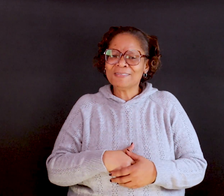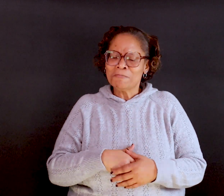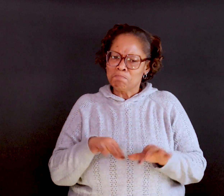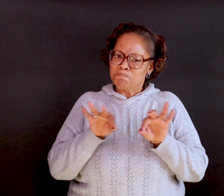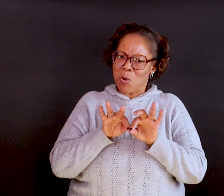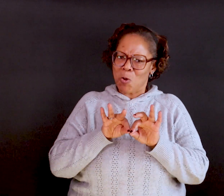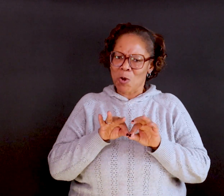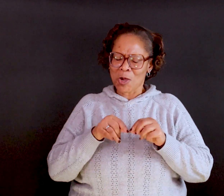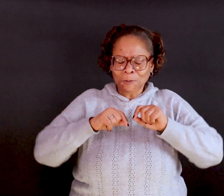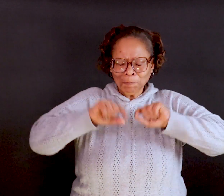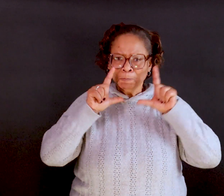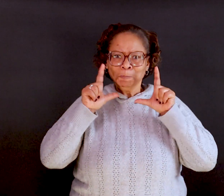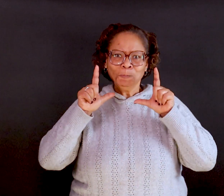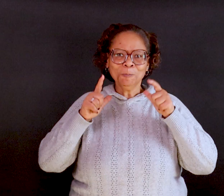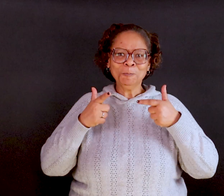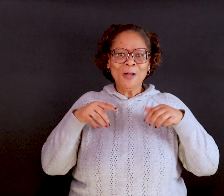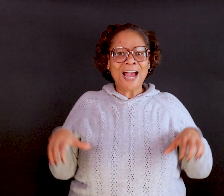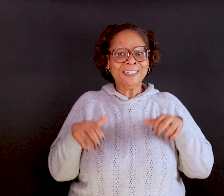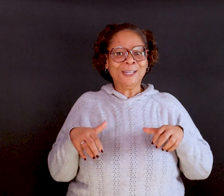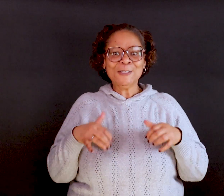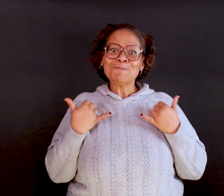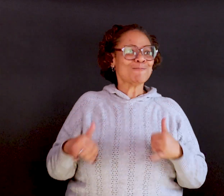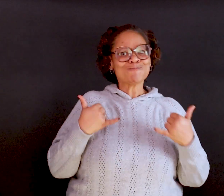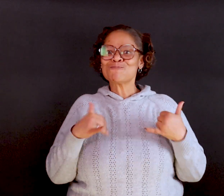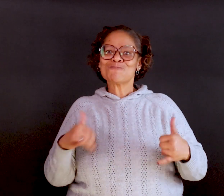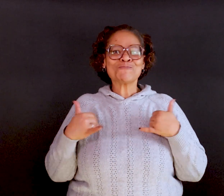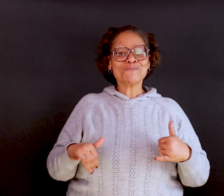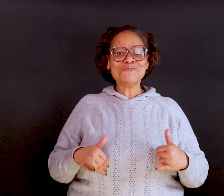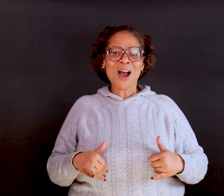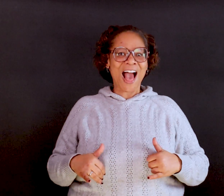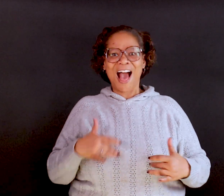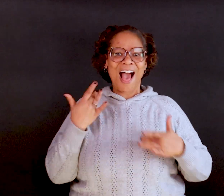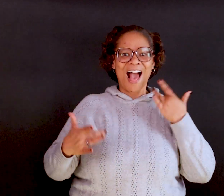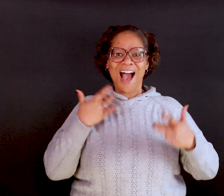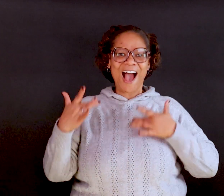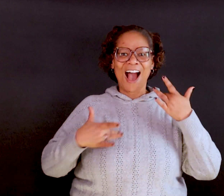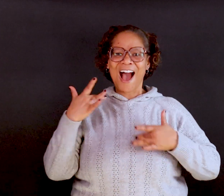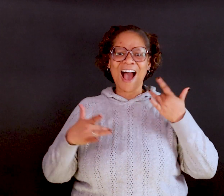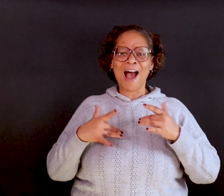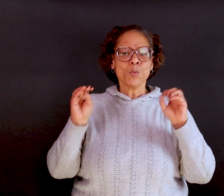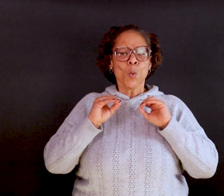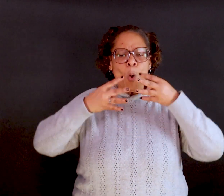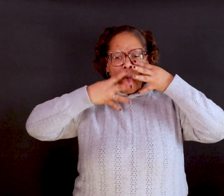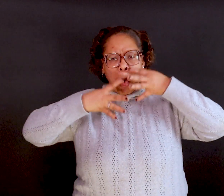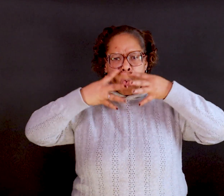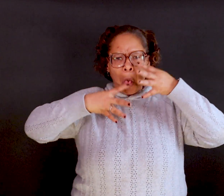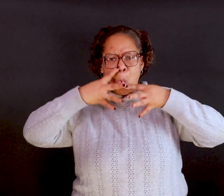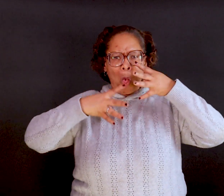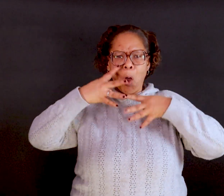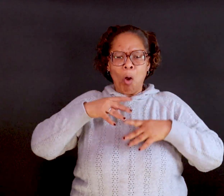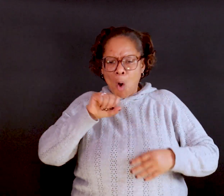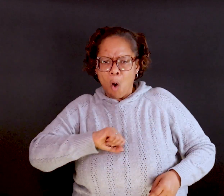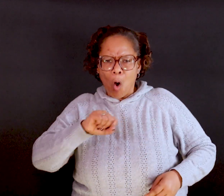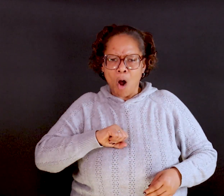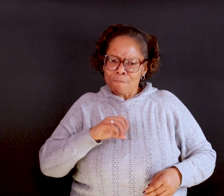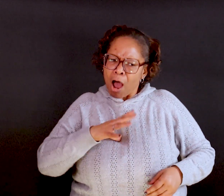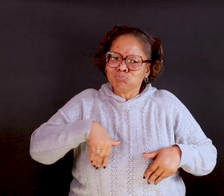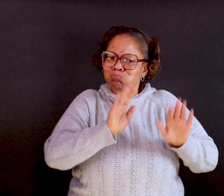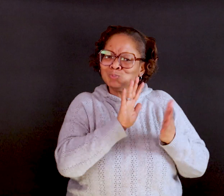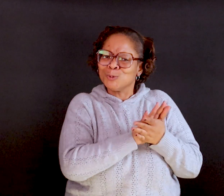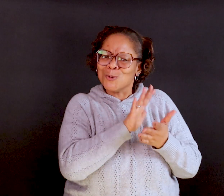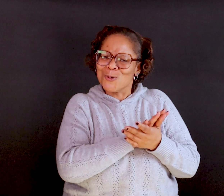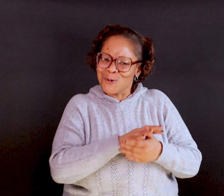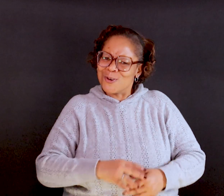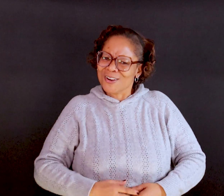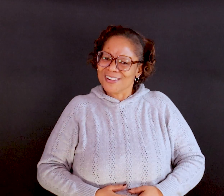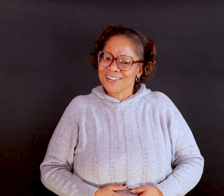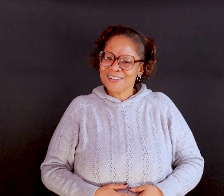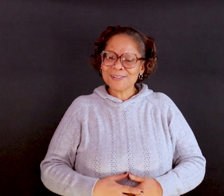are alert and active, playful, and do not have a lot of nasal secretions.